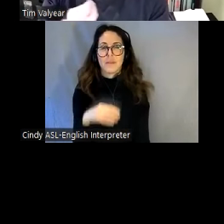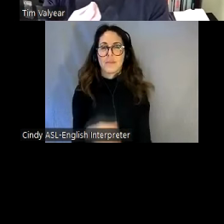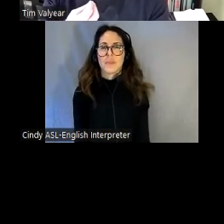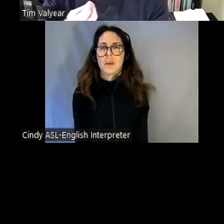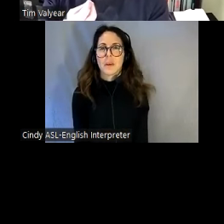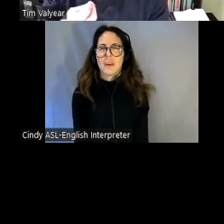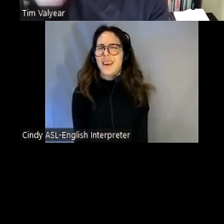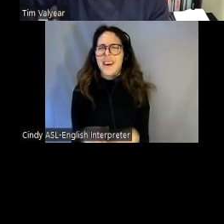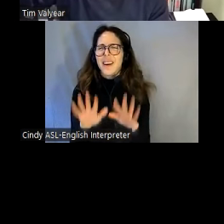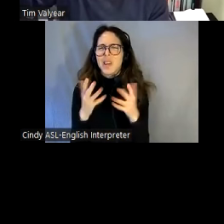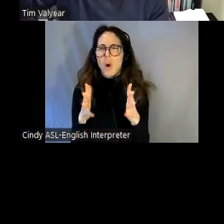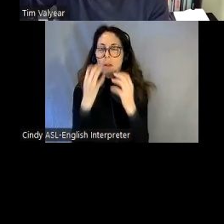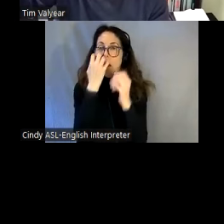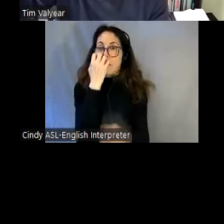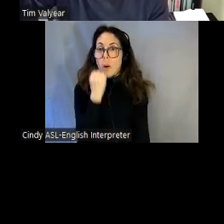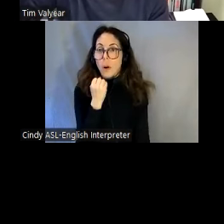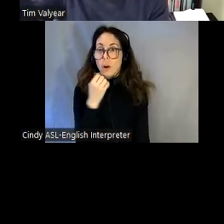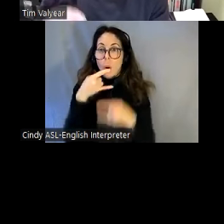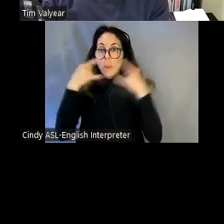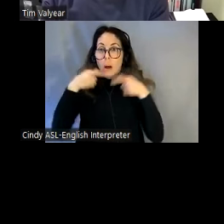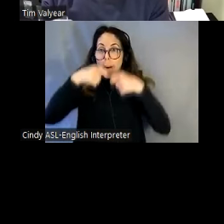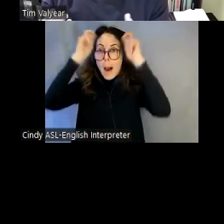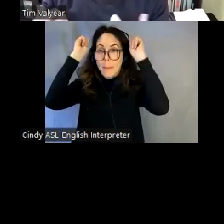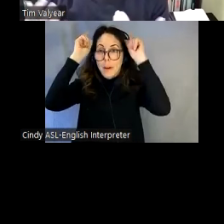, really want to make sure you're trying not to touch